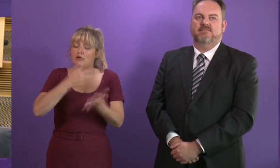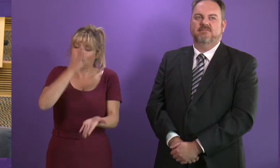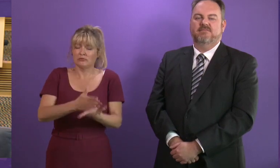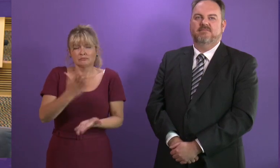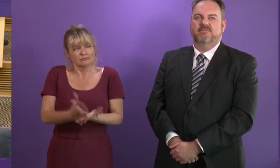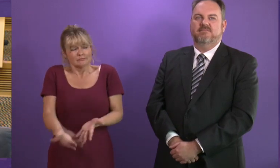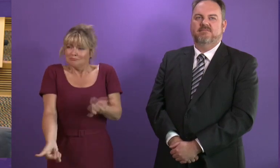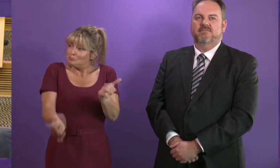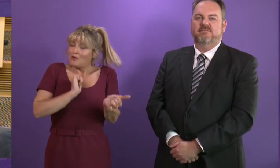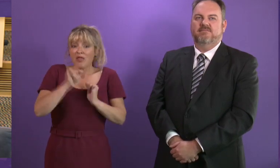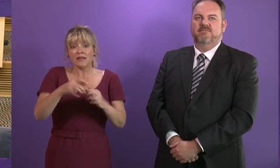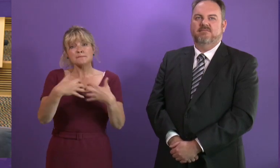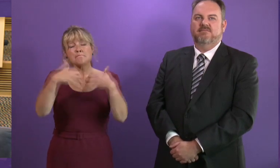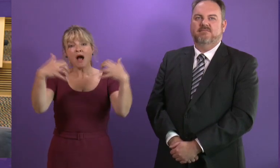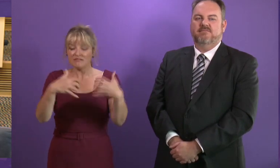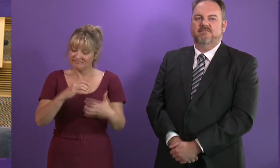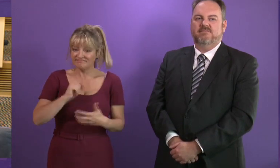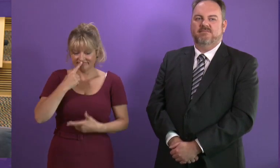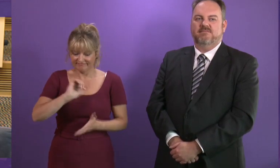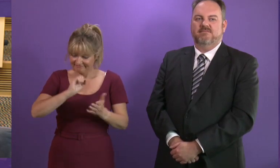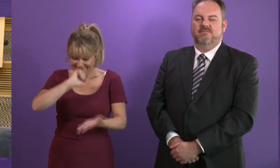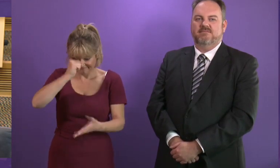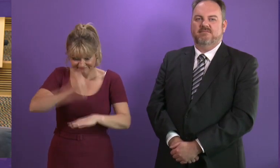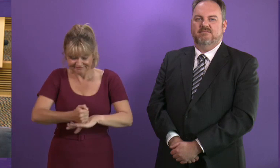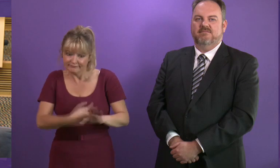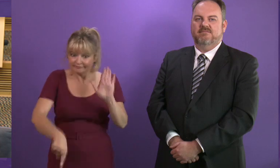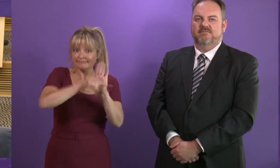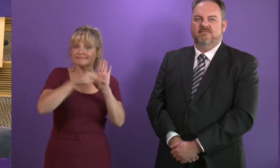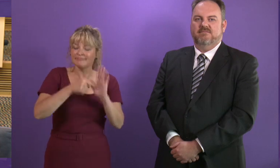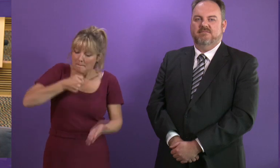minimum unit pricing. It is of course early days for that policy, and a full review is